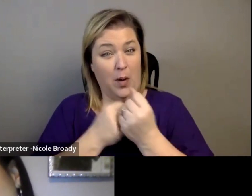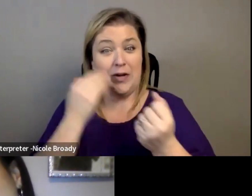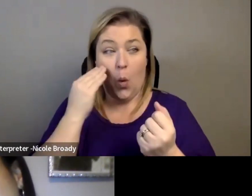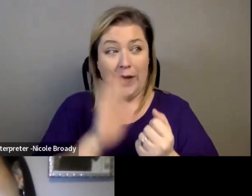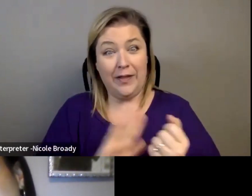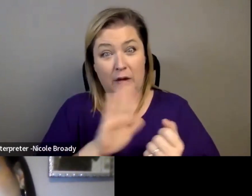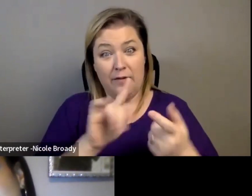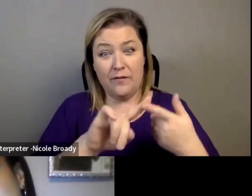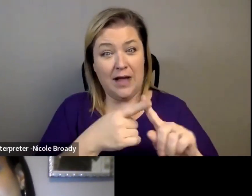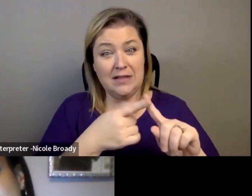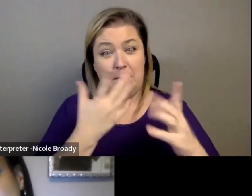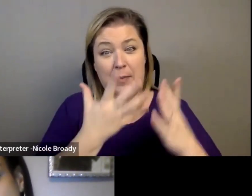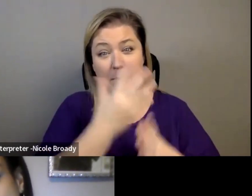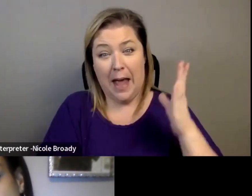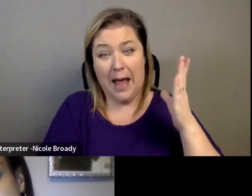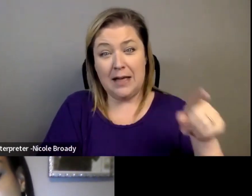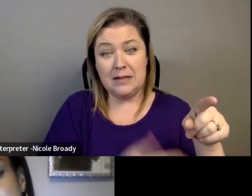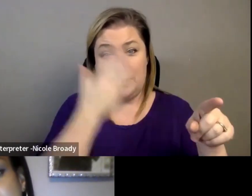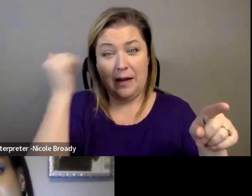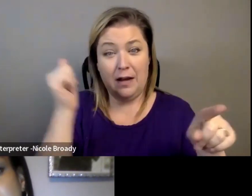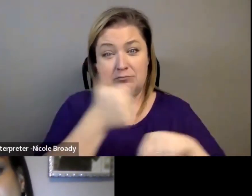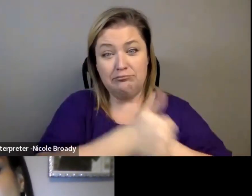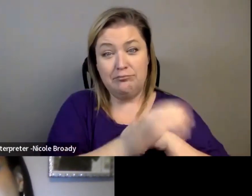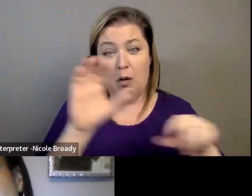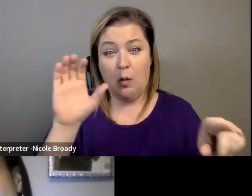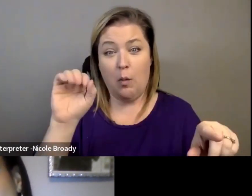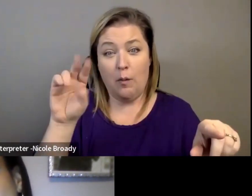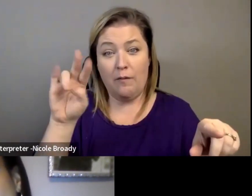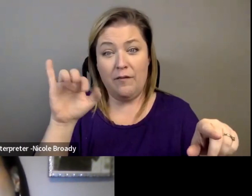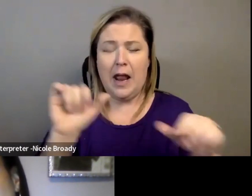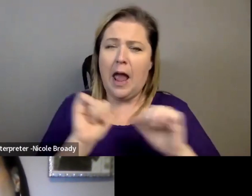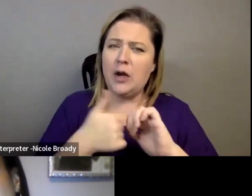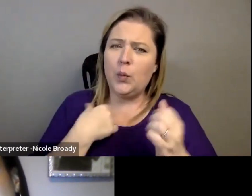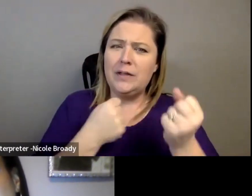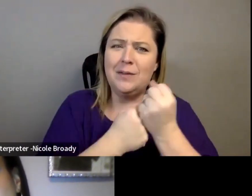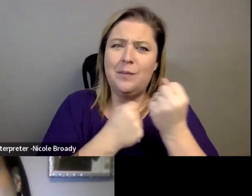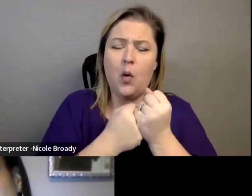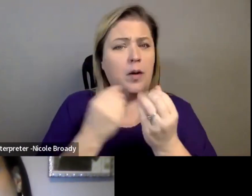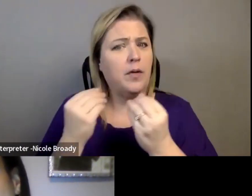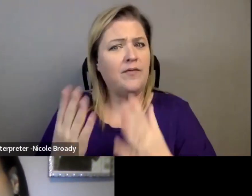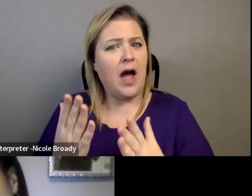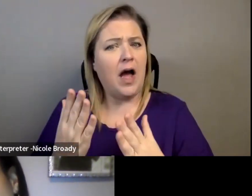no longer here and had passed its COVID How will we support or provide some sort of comfort